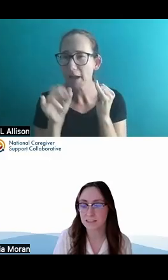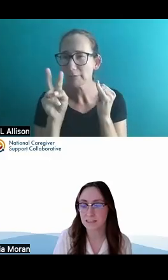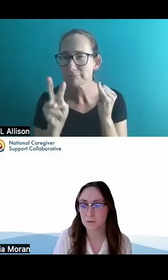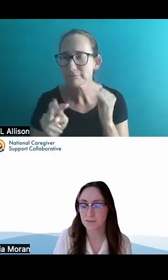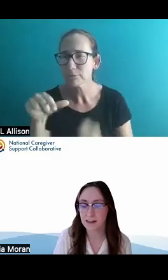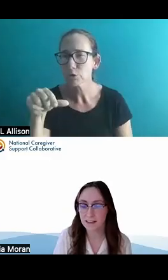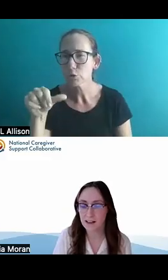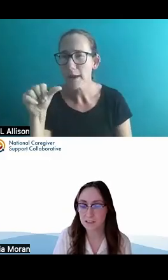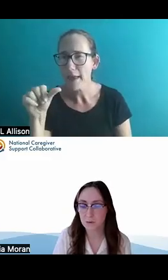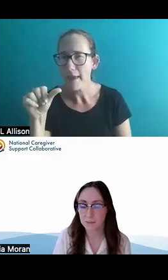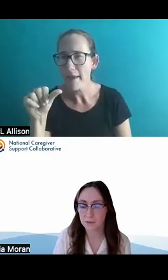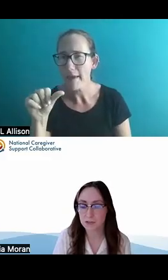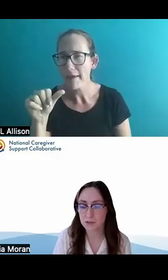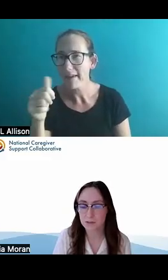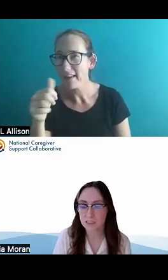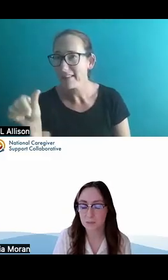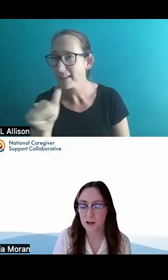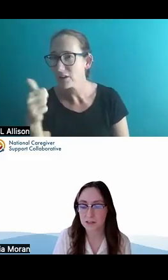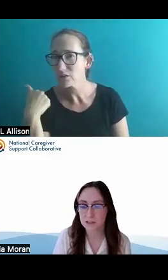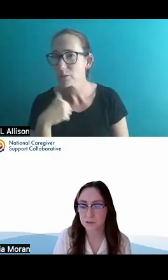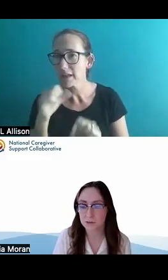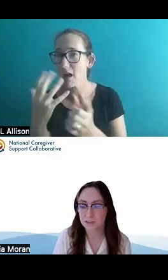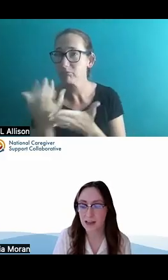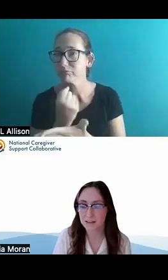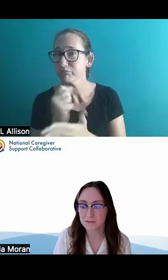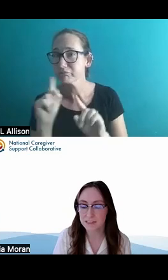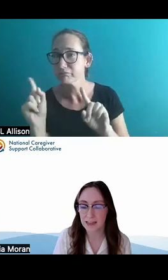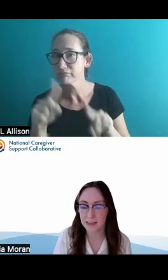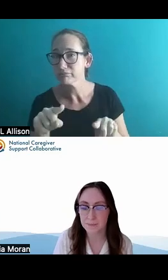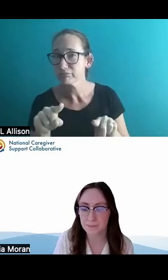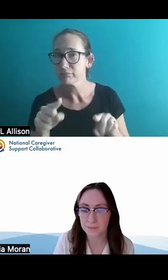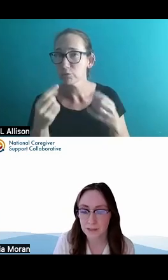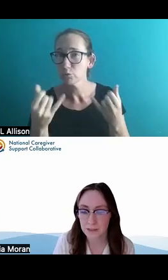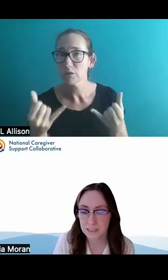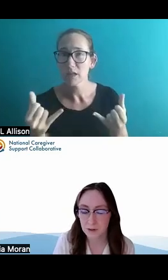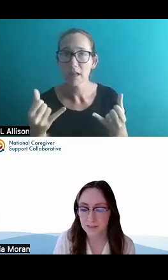see if we have anything else we're able to respond to live today. So I'll give